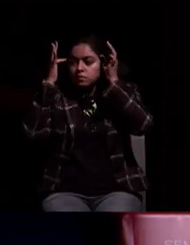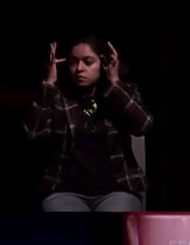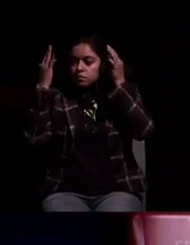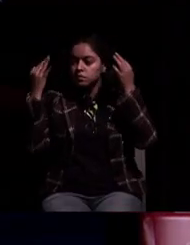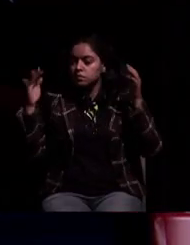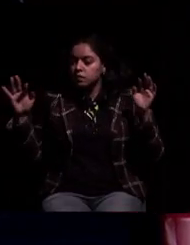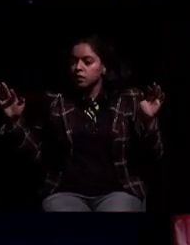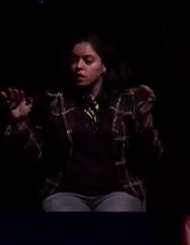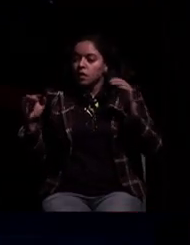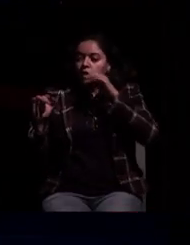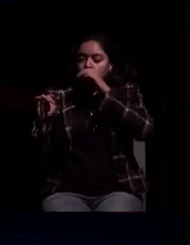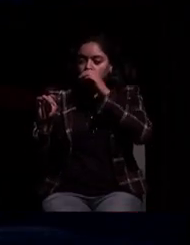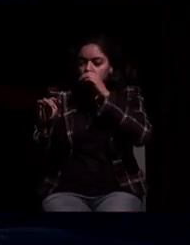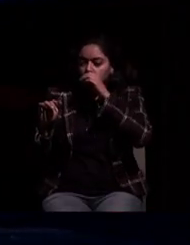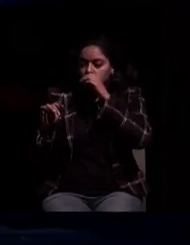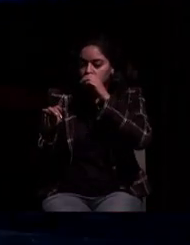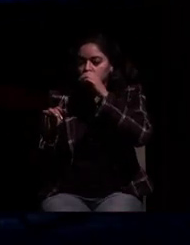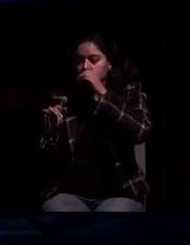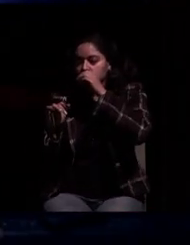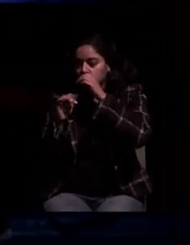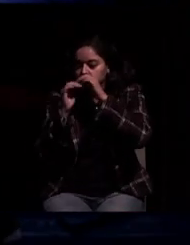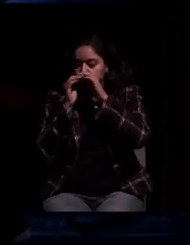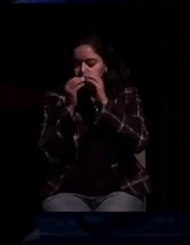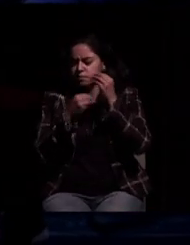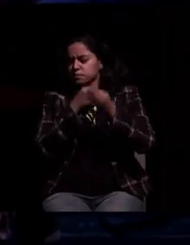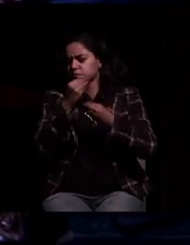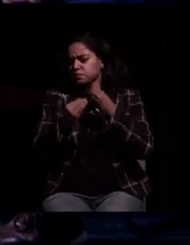How do we convert what we know